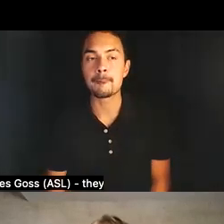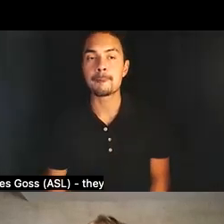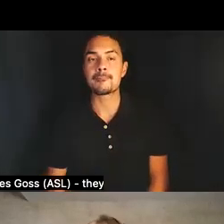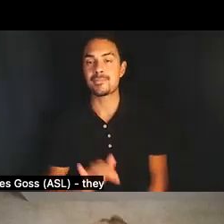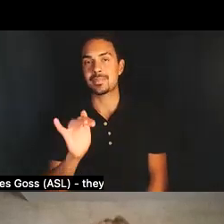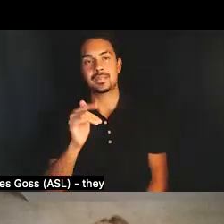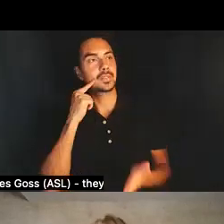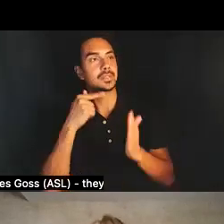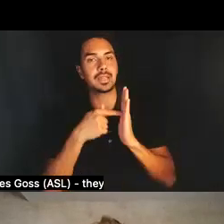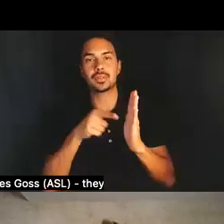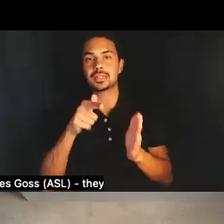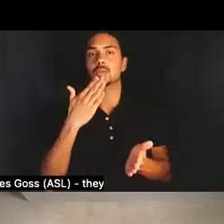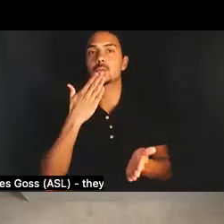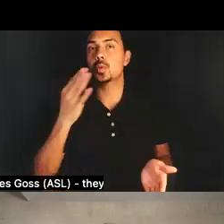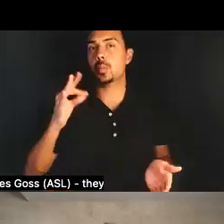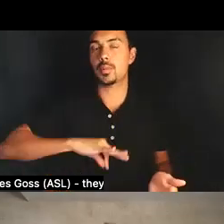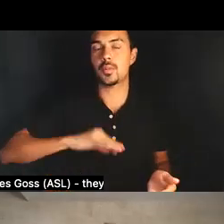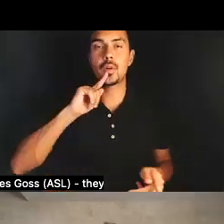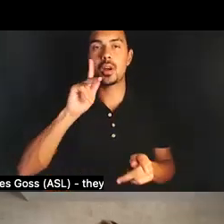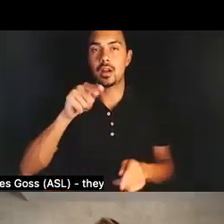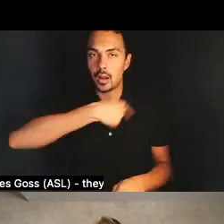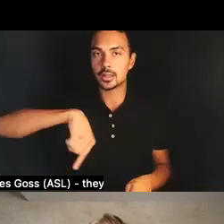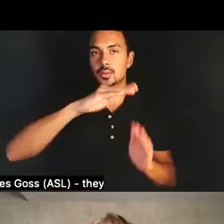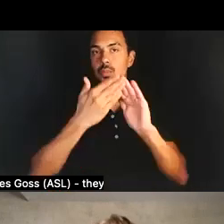my career. It is a lot of what drives me